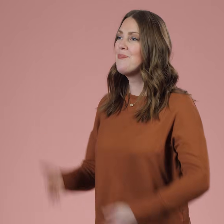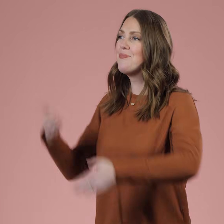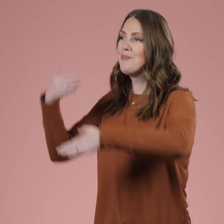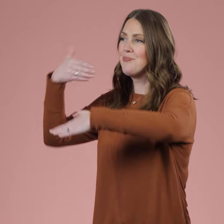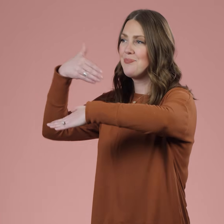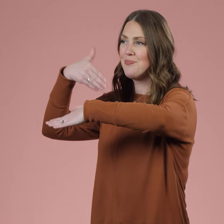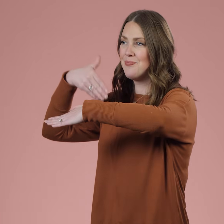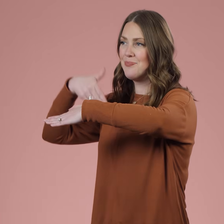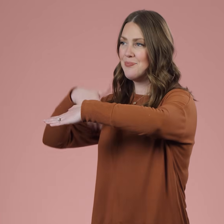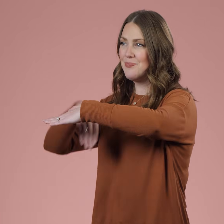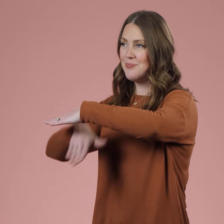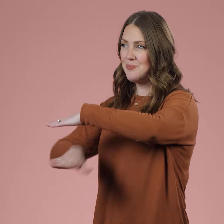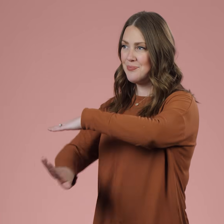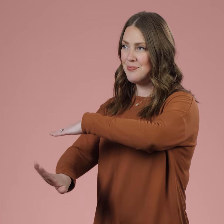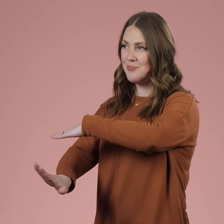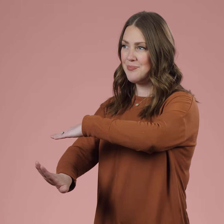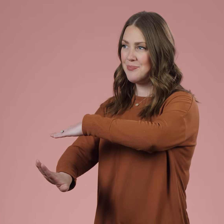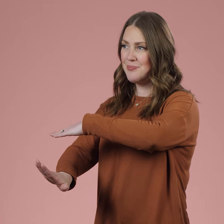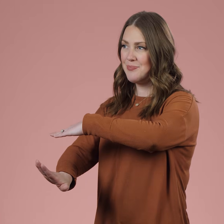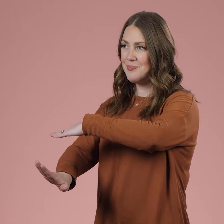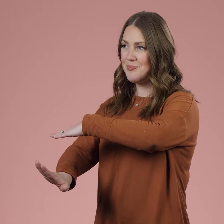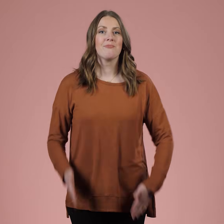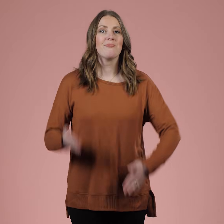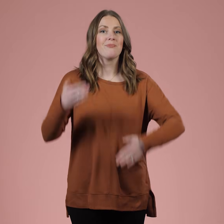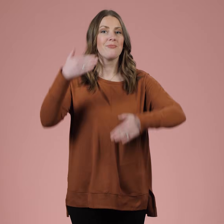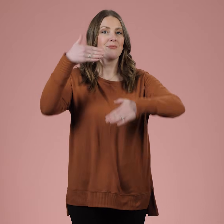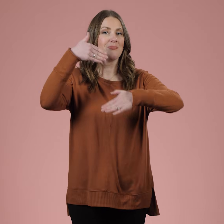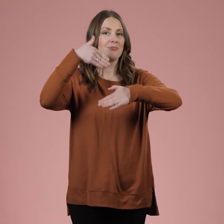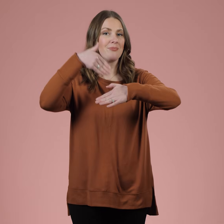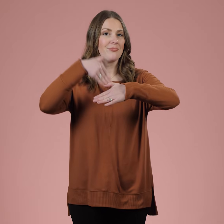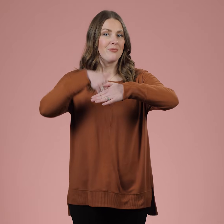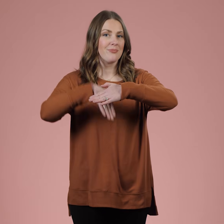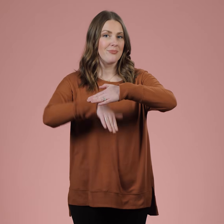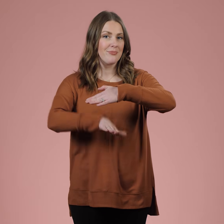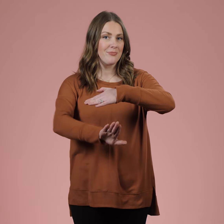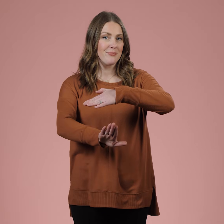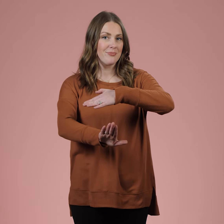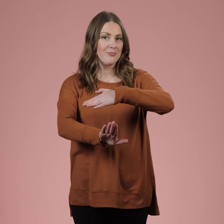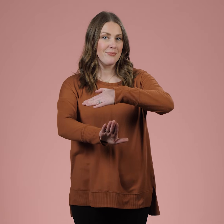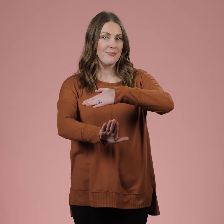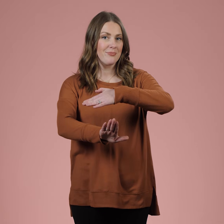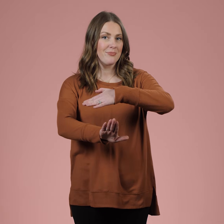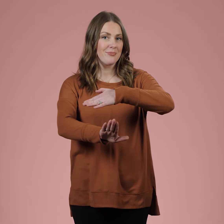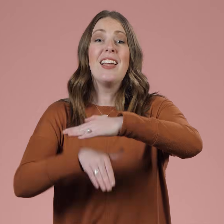Your non-dominant hand is a flat arm, and your dominant hand is going right underneath.